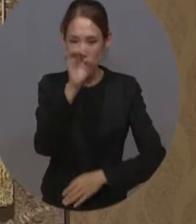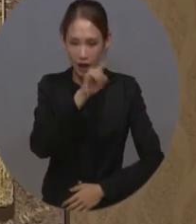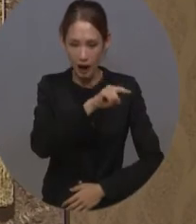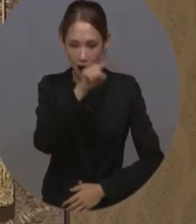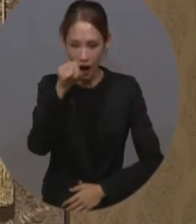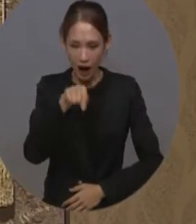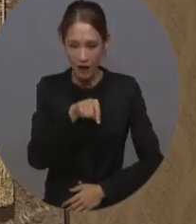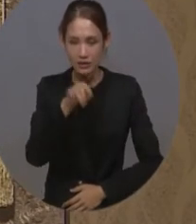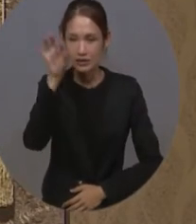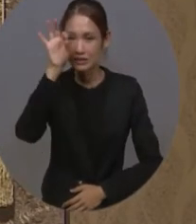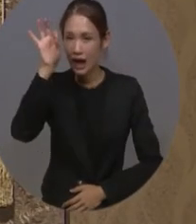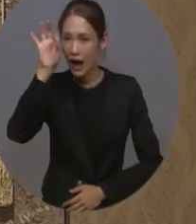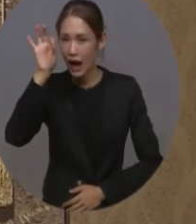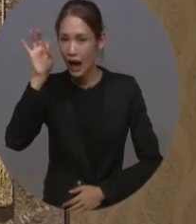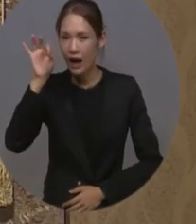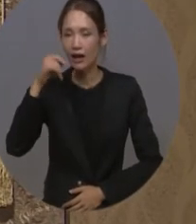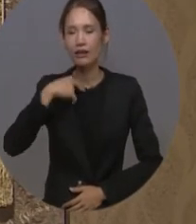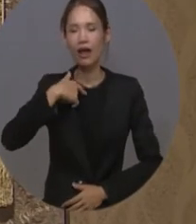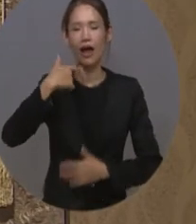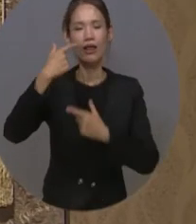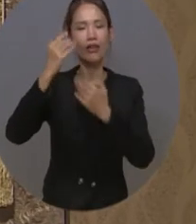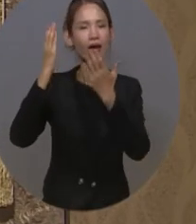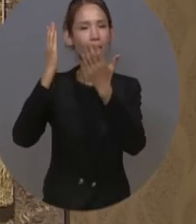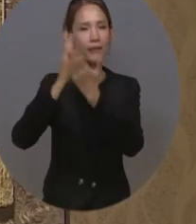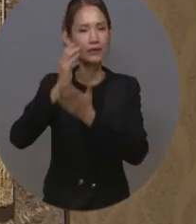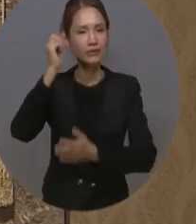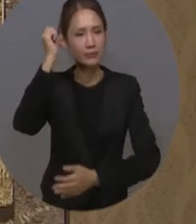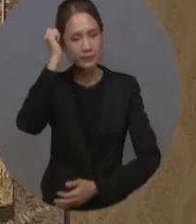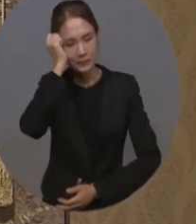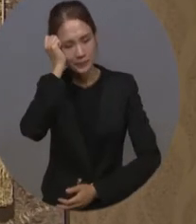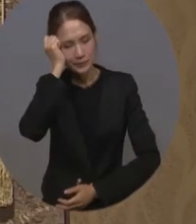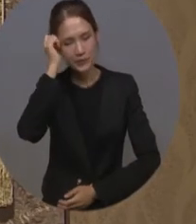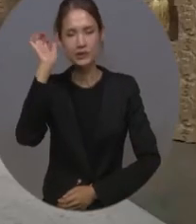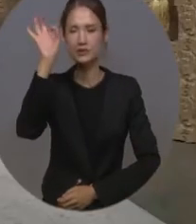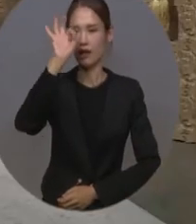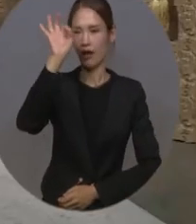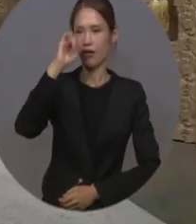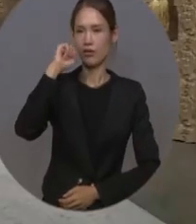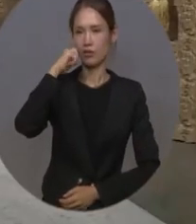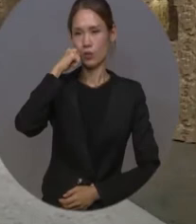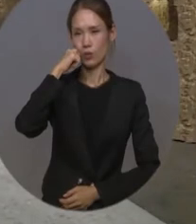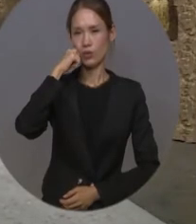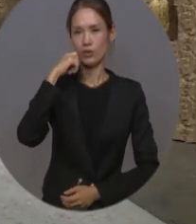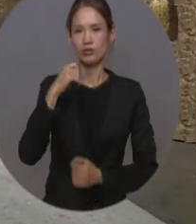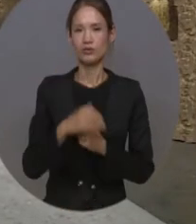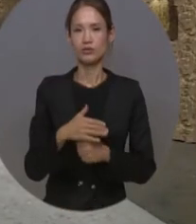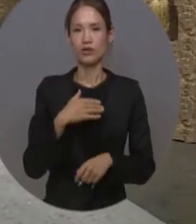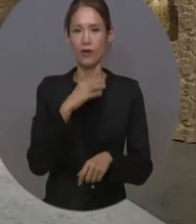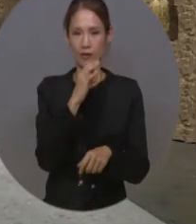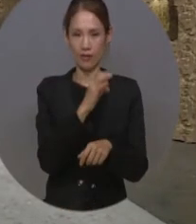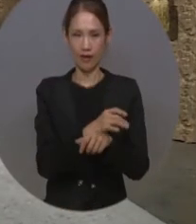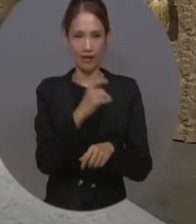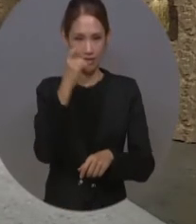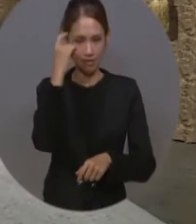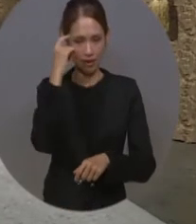because I'm trying to find a pillow that fits me well. So we simply thought about it How?